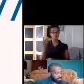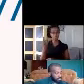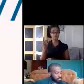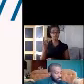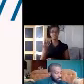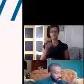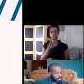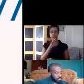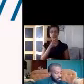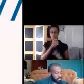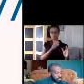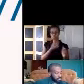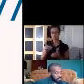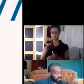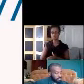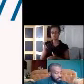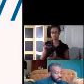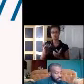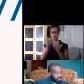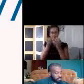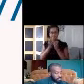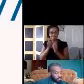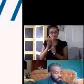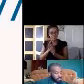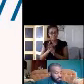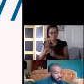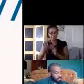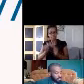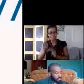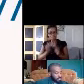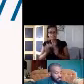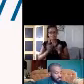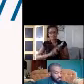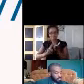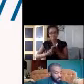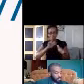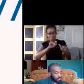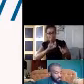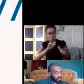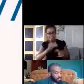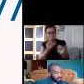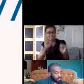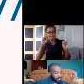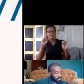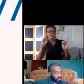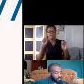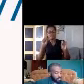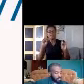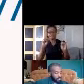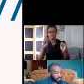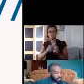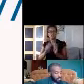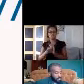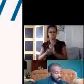the building. And now for the past four years, CommunityWise has been undergoing organizational